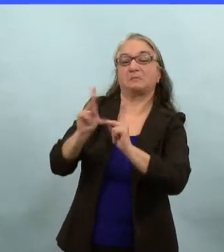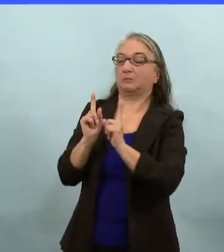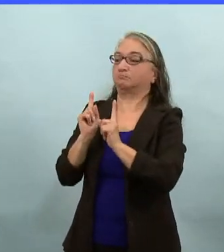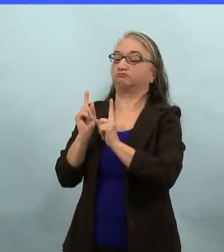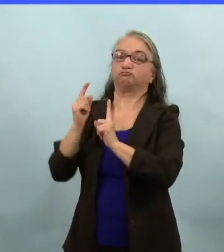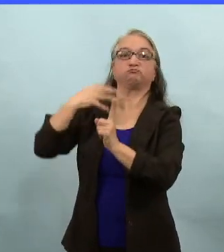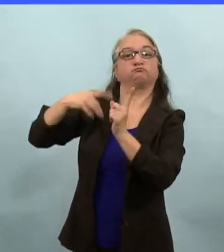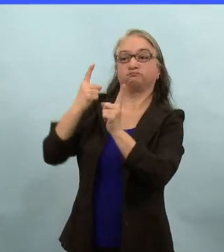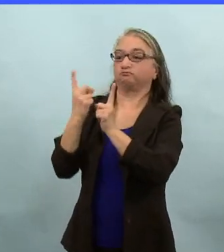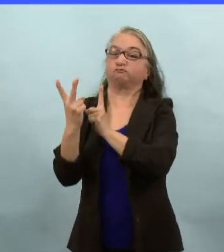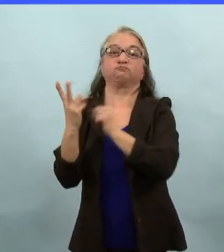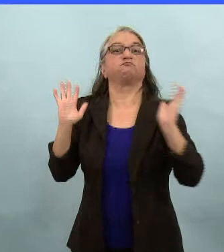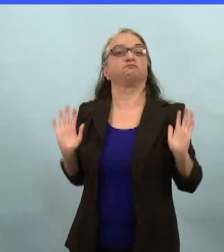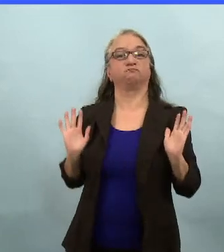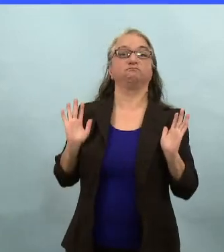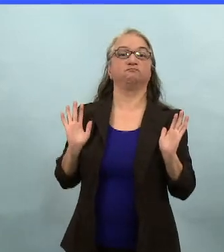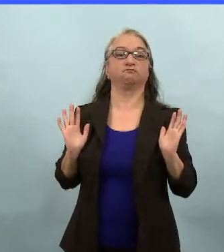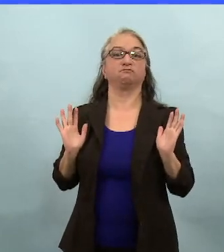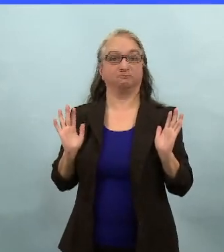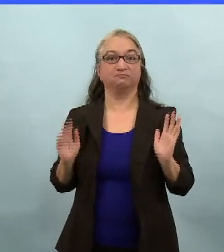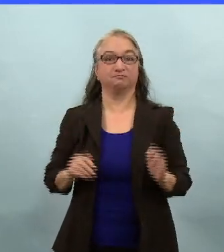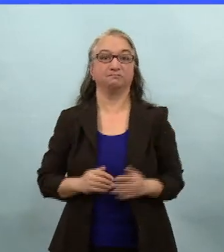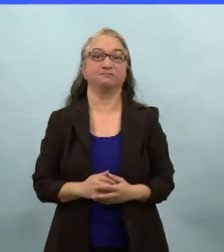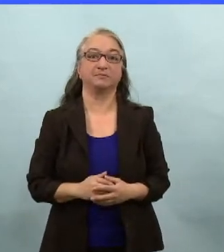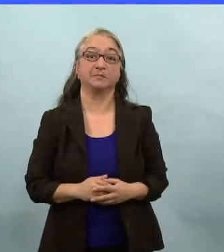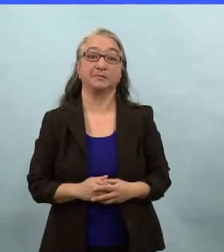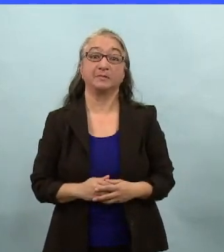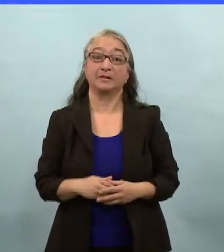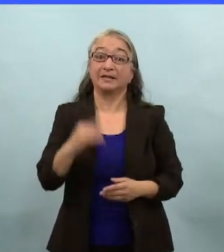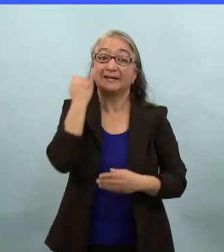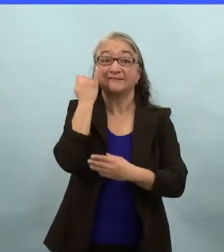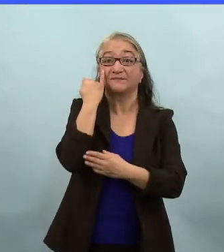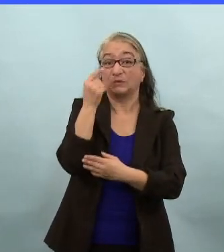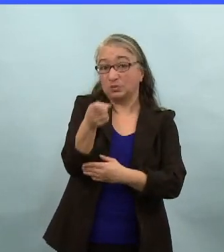the messaging is also for those if you are at risk of having a severe outcome not only